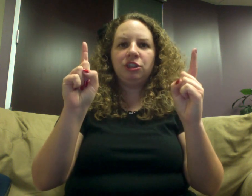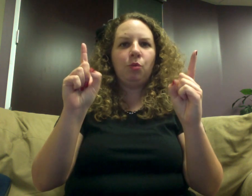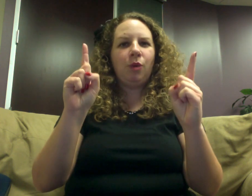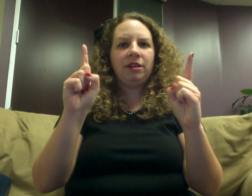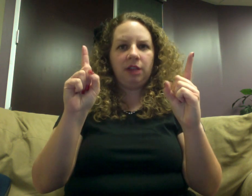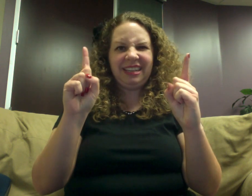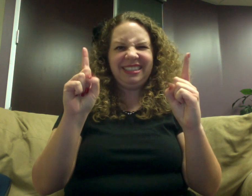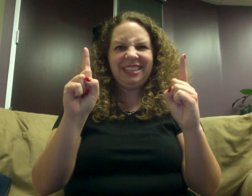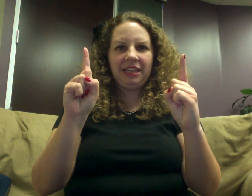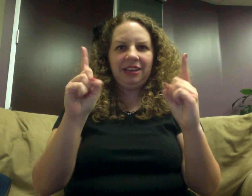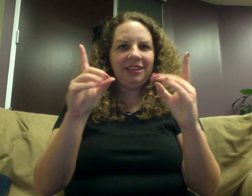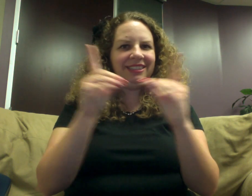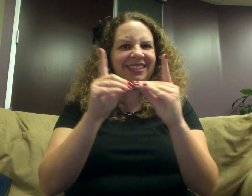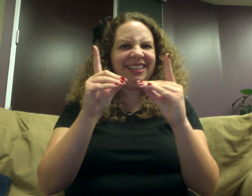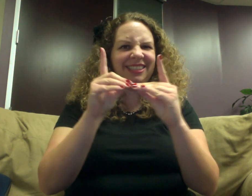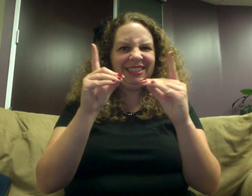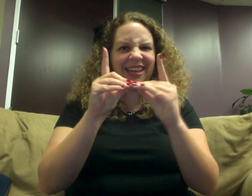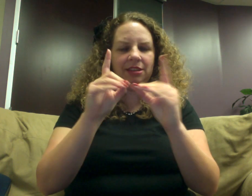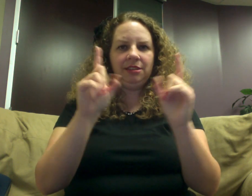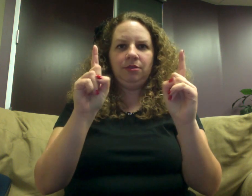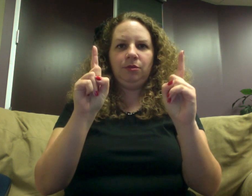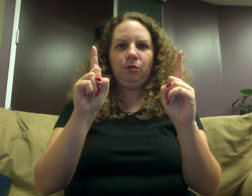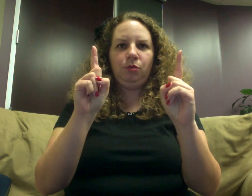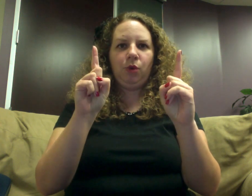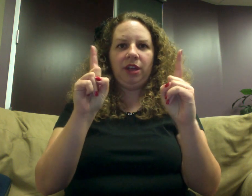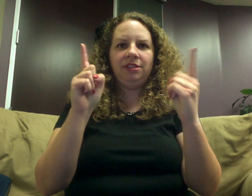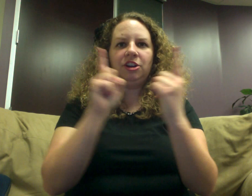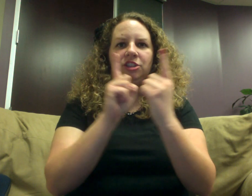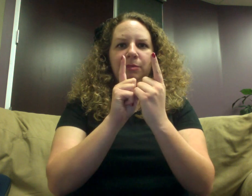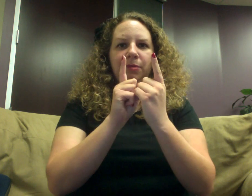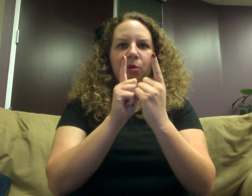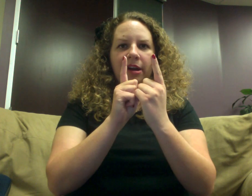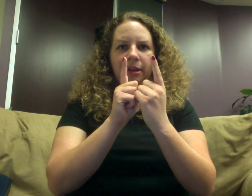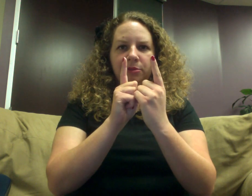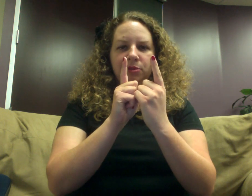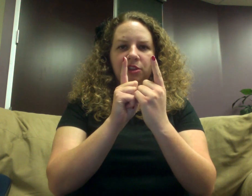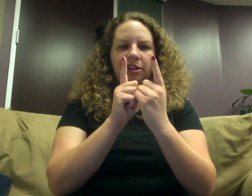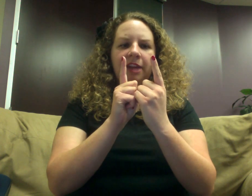it's a 1 handshape, not a D because D is DATE. 1s are just people walking up to each other.